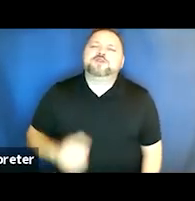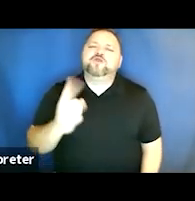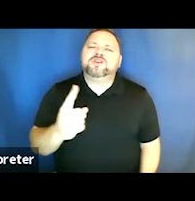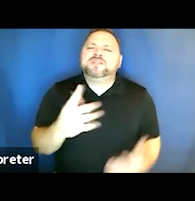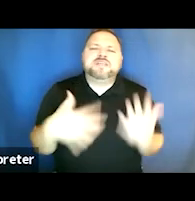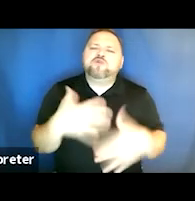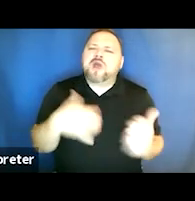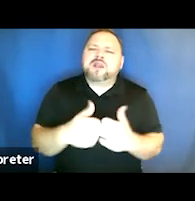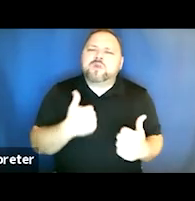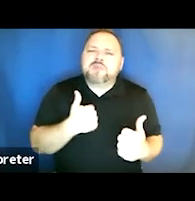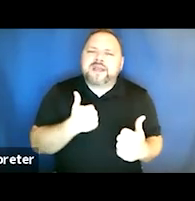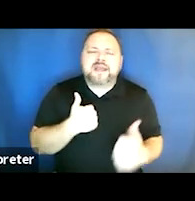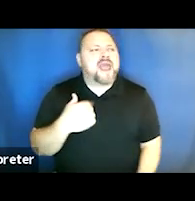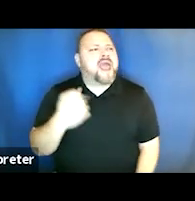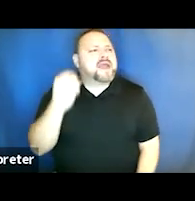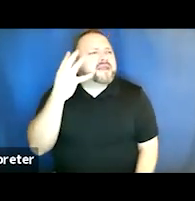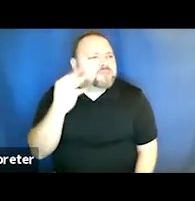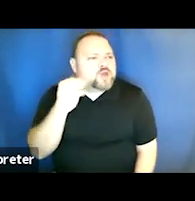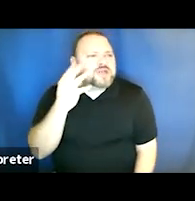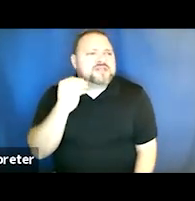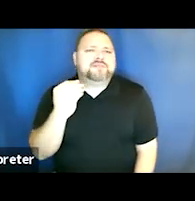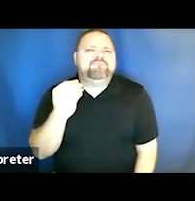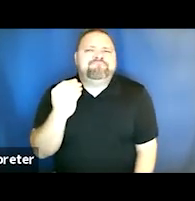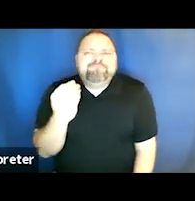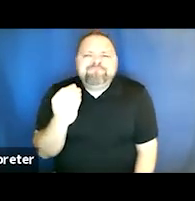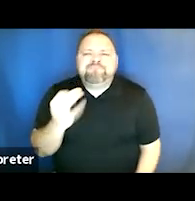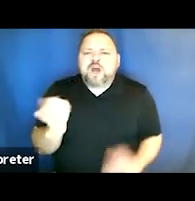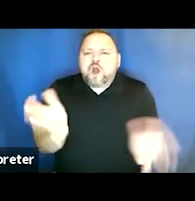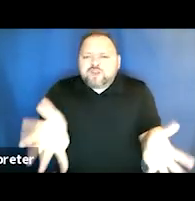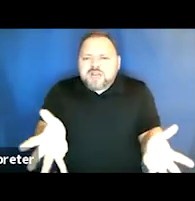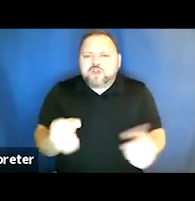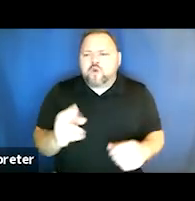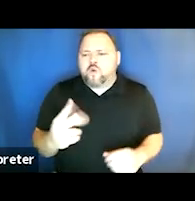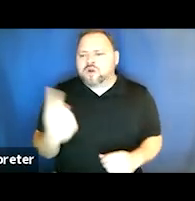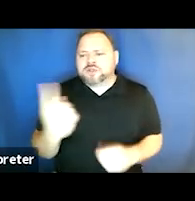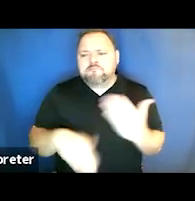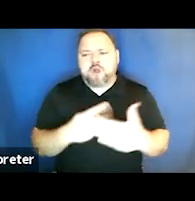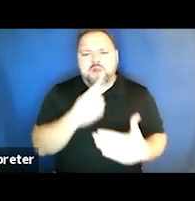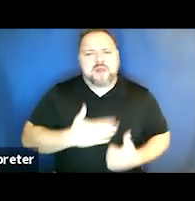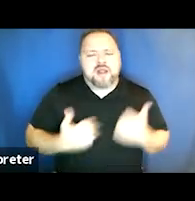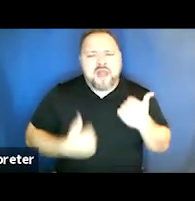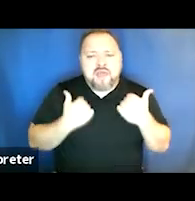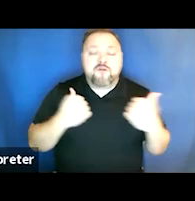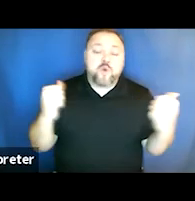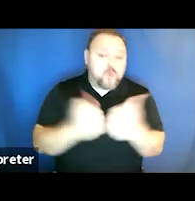experiencing a conversation or some part of your life with me to